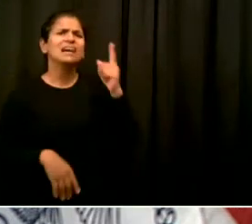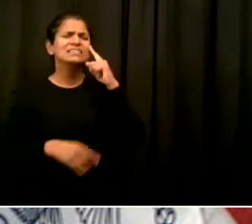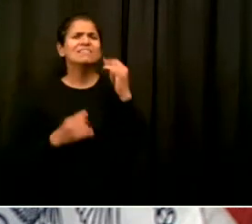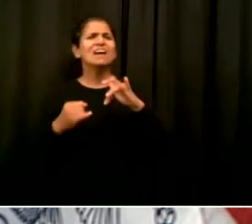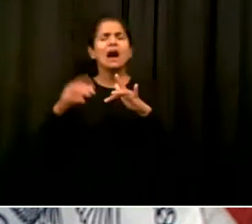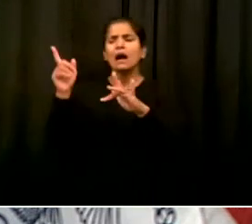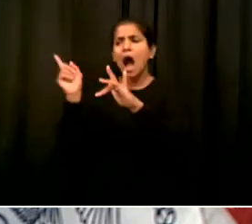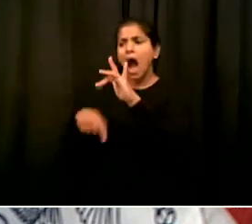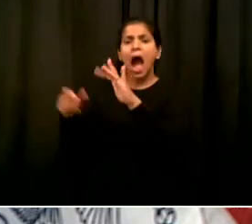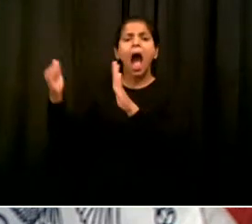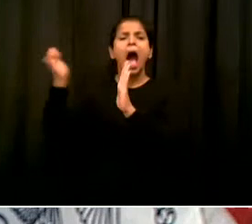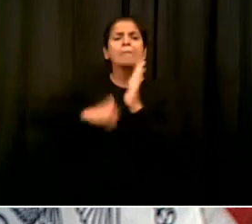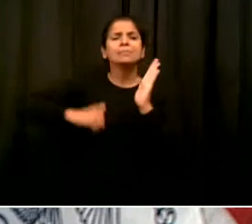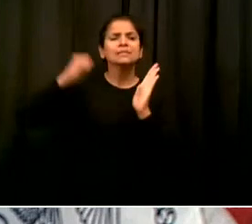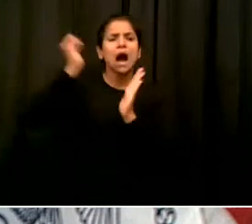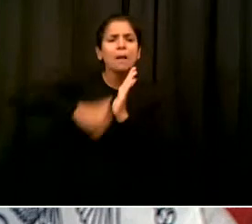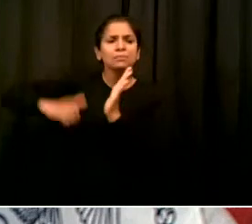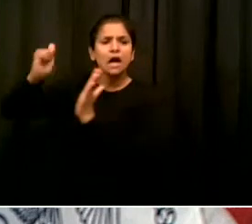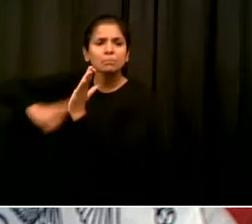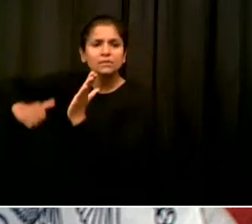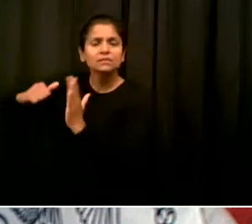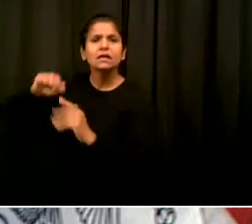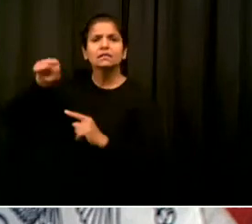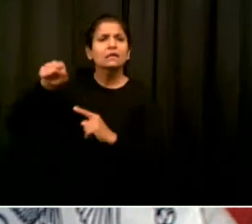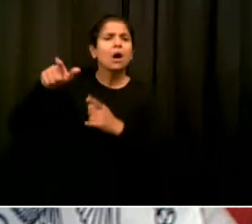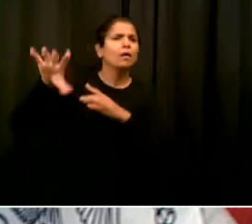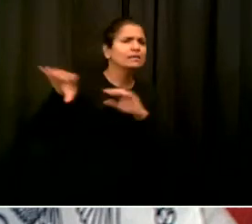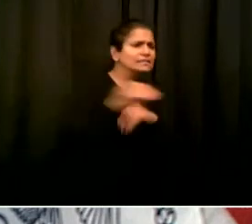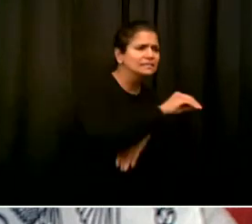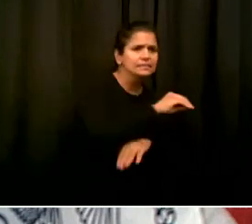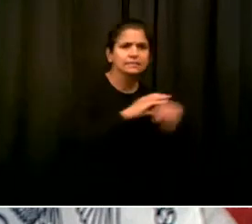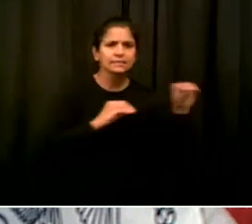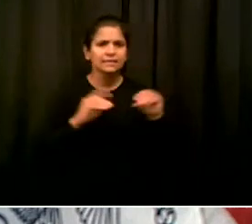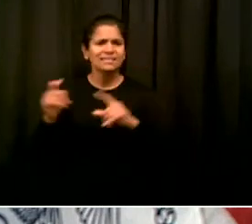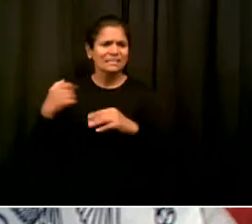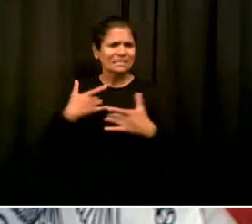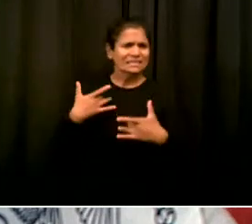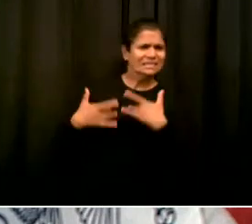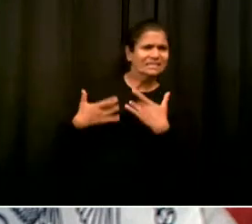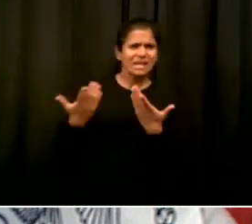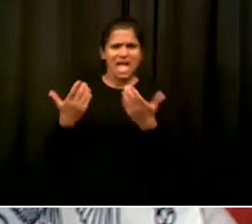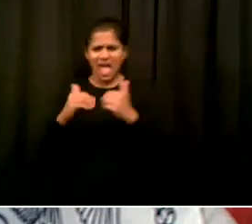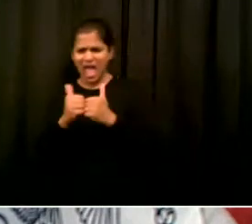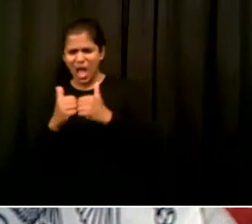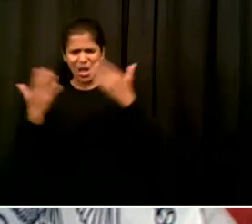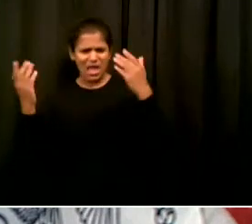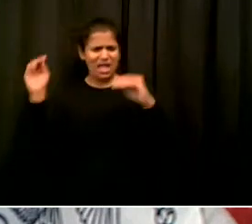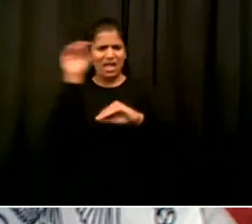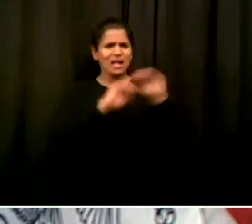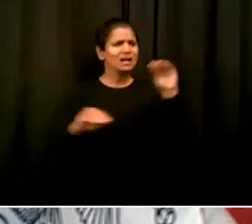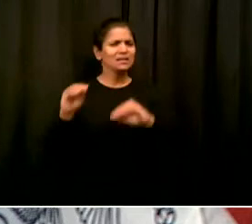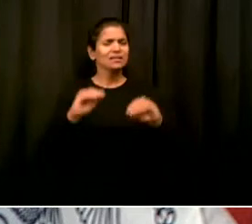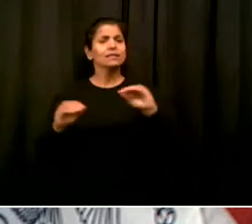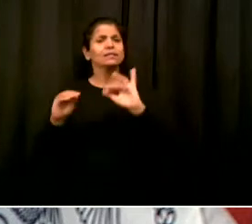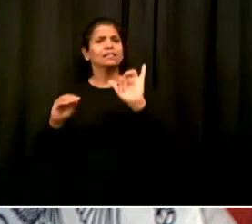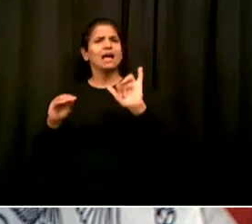WOULD PUT ADDED STRESS ON THE TEACHERS? > HENRNR, I I THIIK NTHE FIRST COMMON SENSE ANSWER IS THAT,